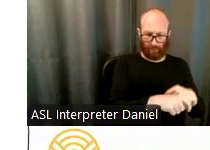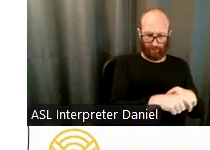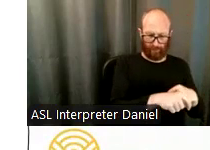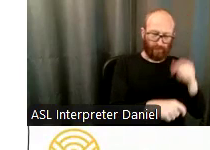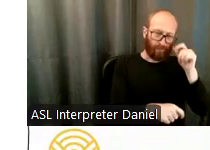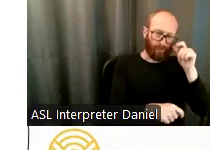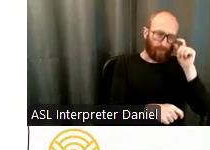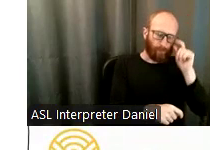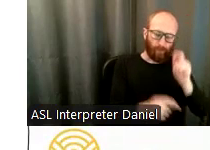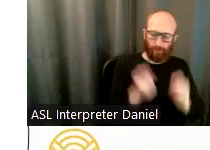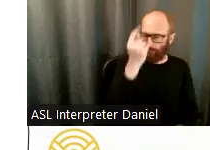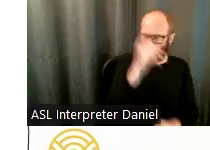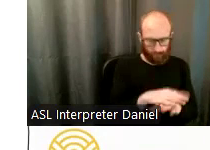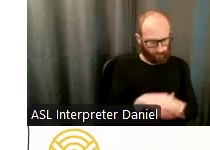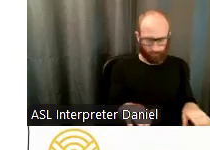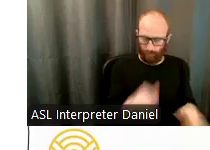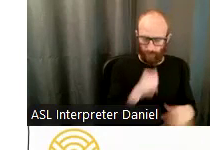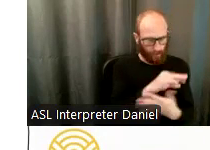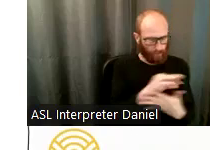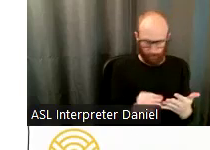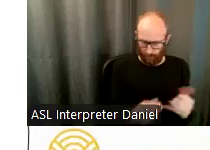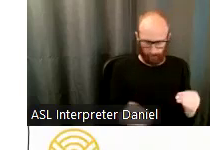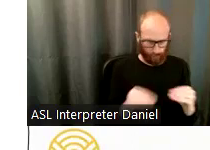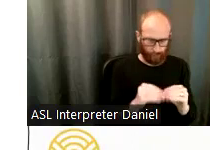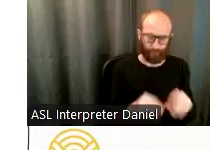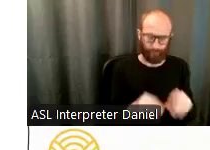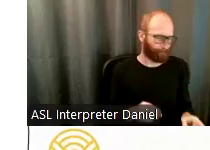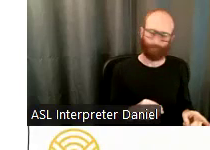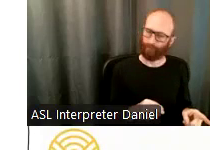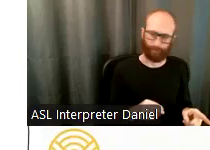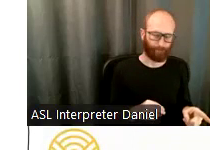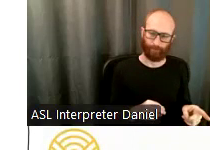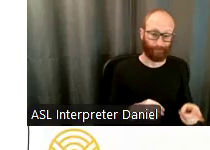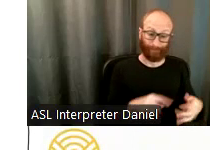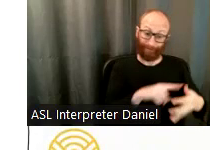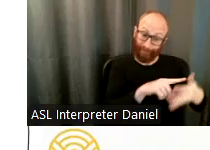But that is no longer an option. They cannot replace any of those credits with